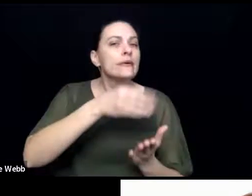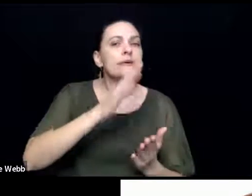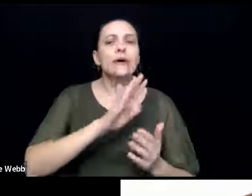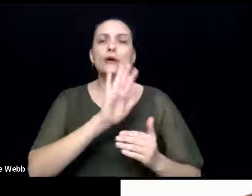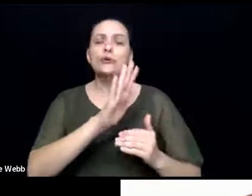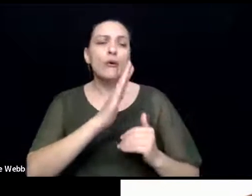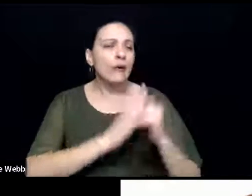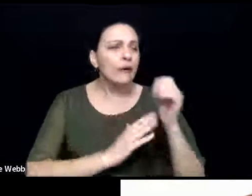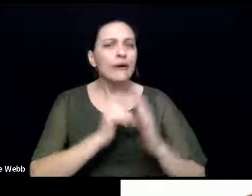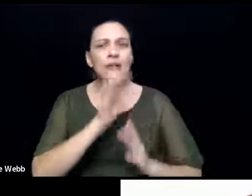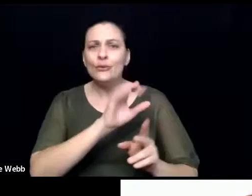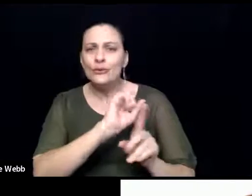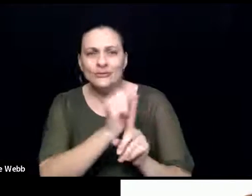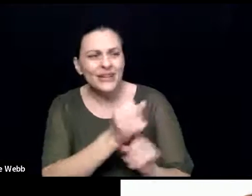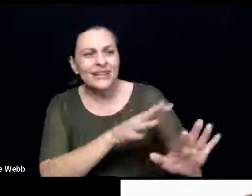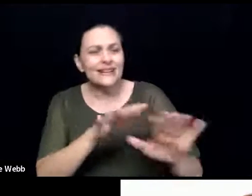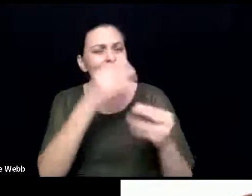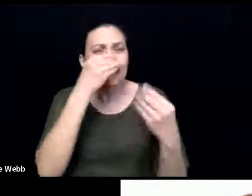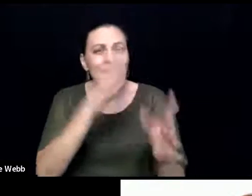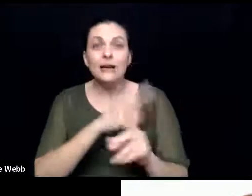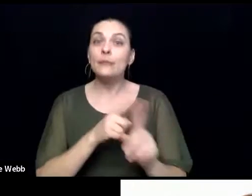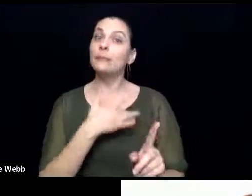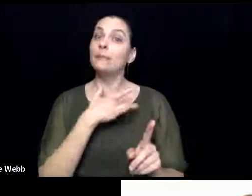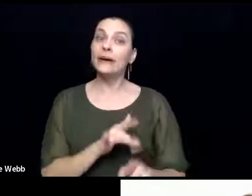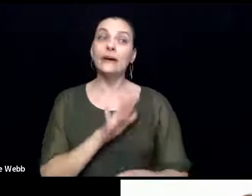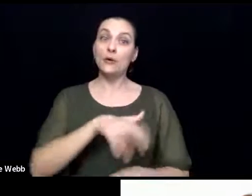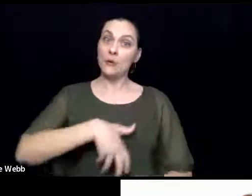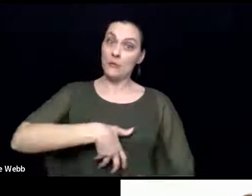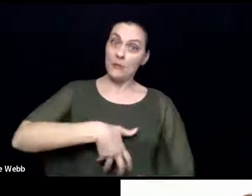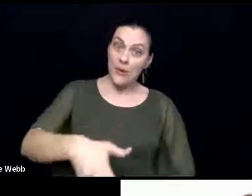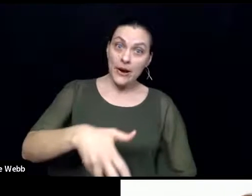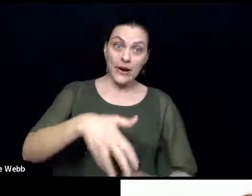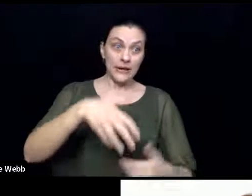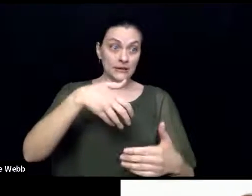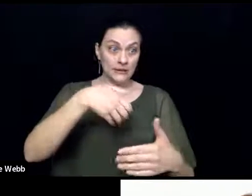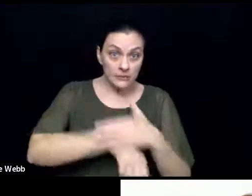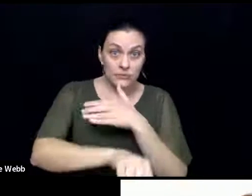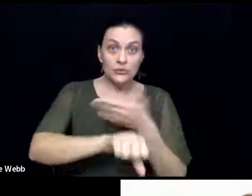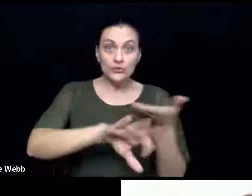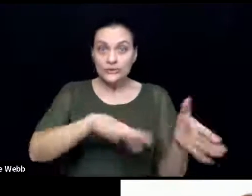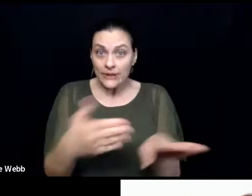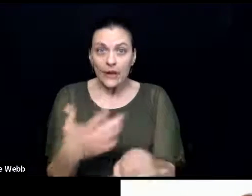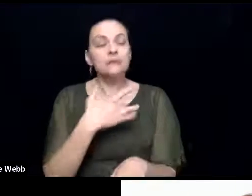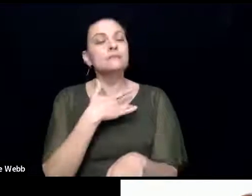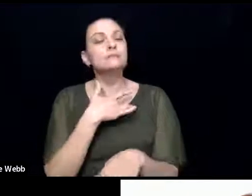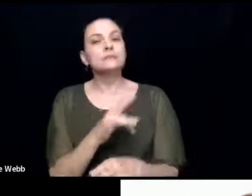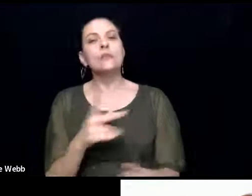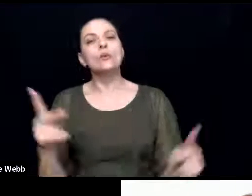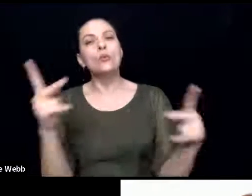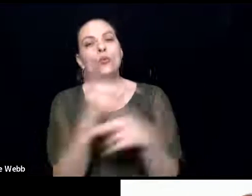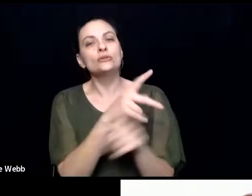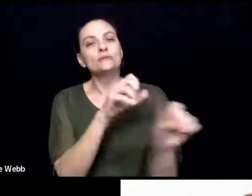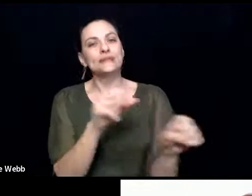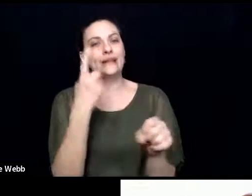race. So, it was just stunning to me. Yeah, I was like thank goodness my boys were wealthy,